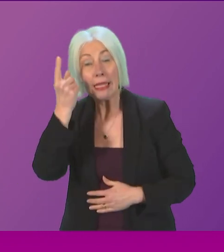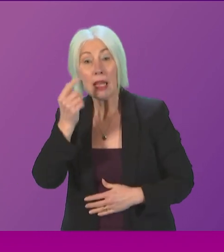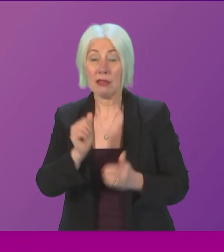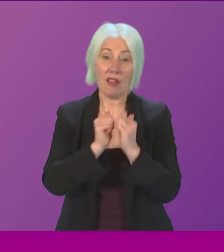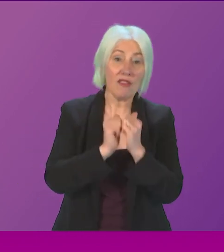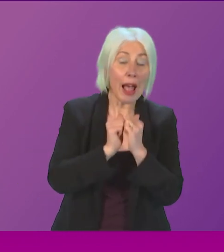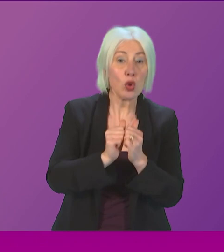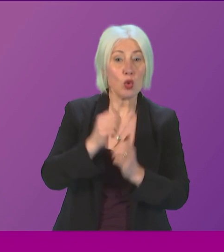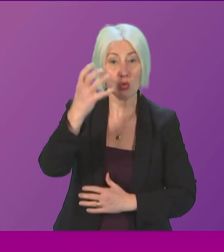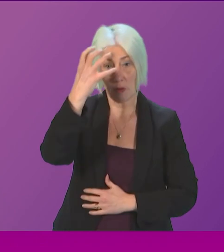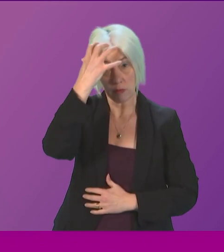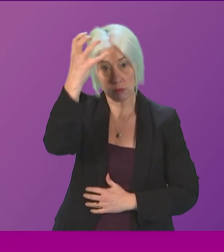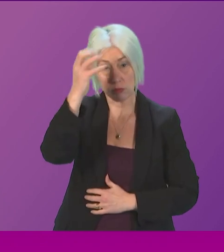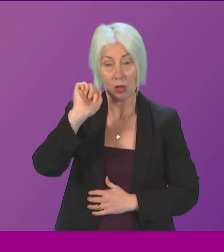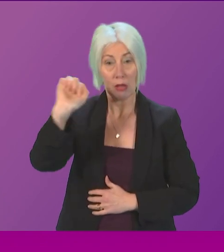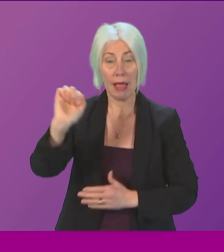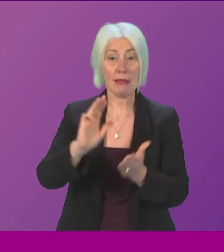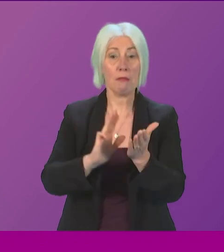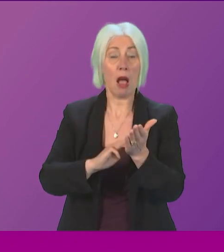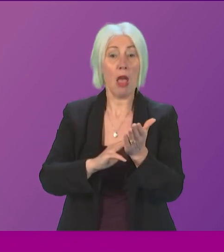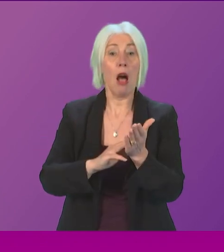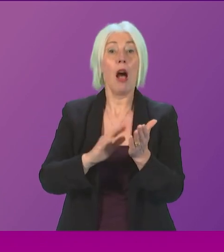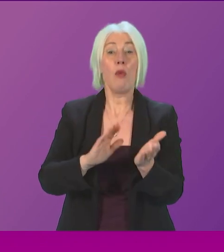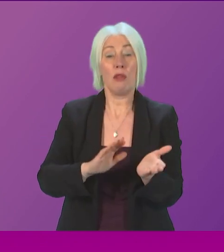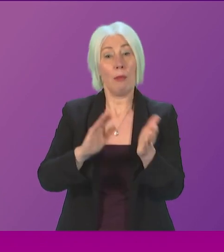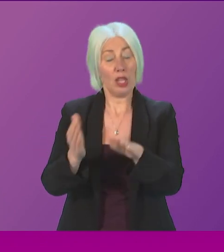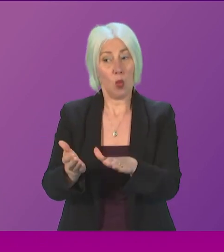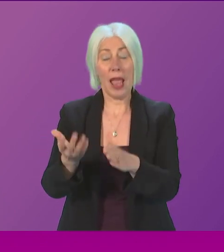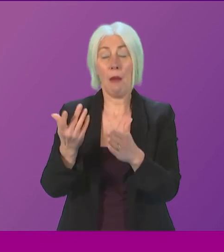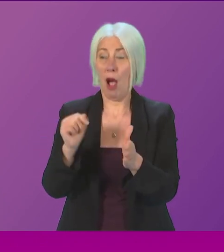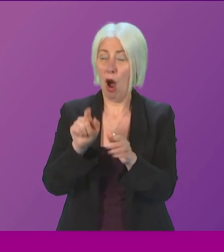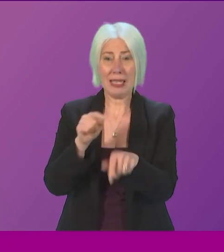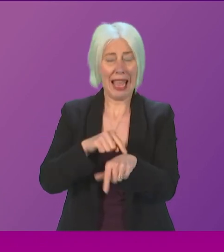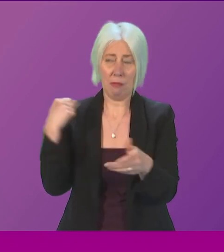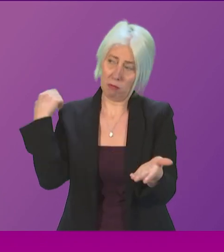were so resolutely upheld by his late mother over the long decades of her reign, but he